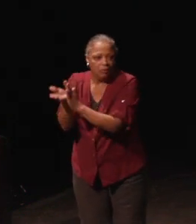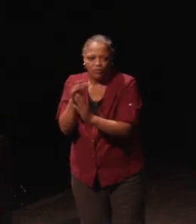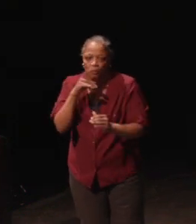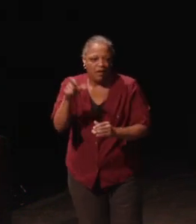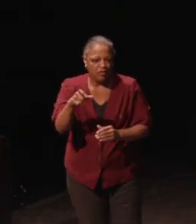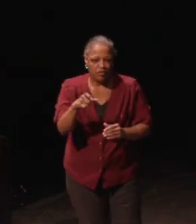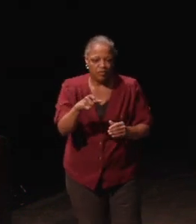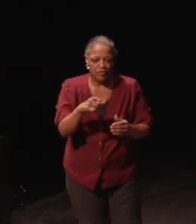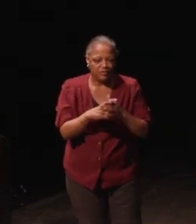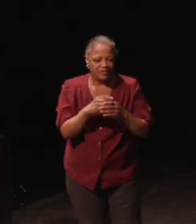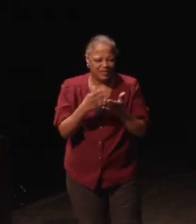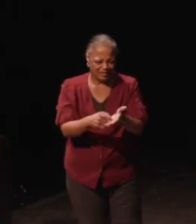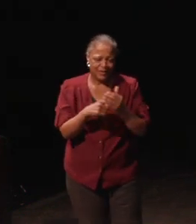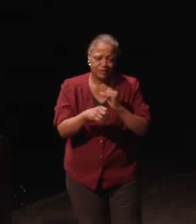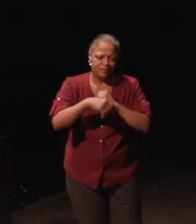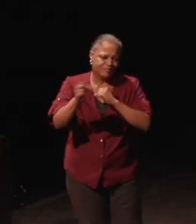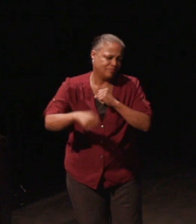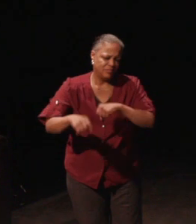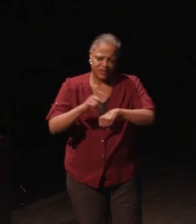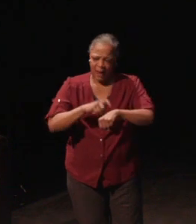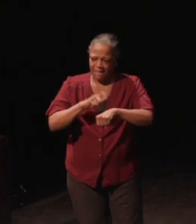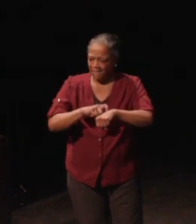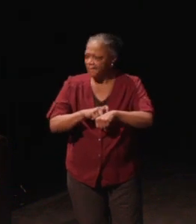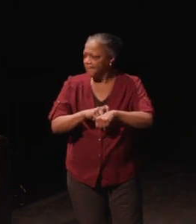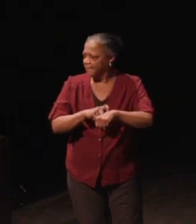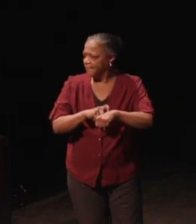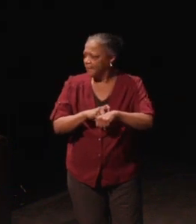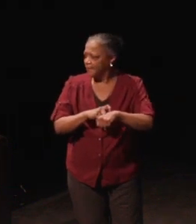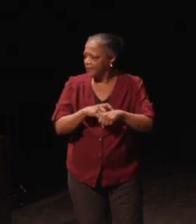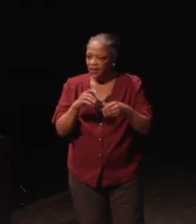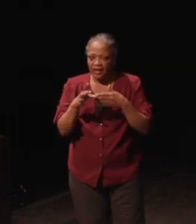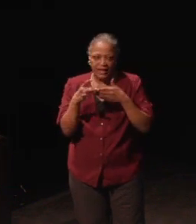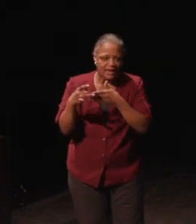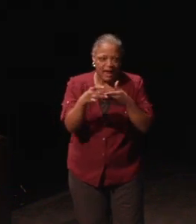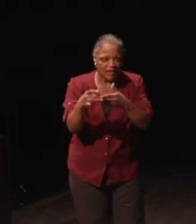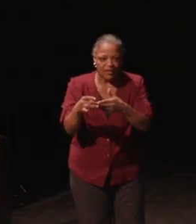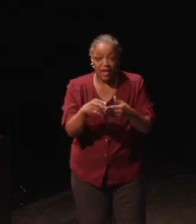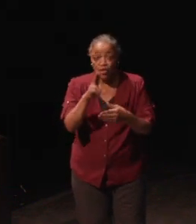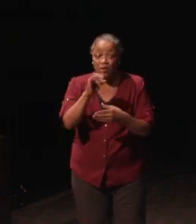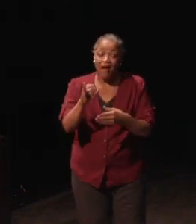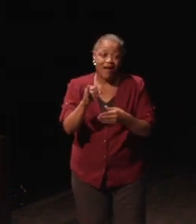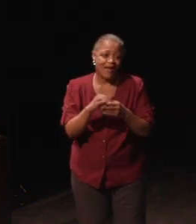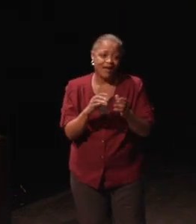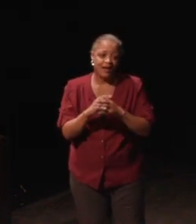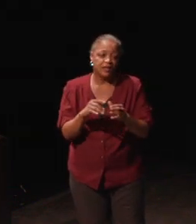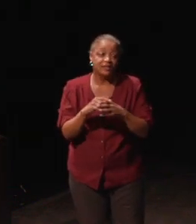just takes a whole lot of time. Navigating a UI is about as exciting as putting on a pair of socks if